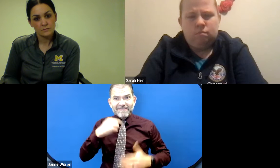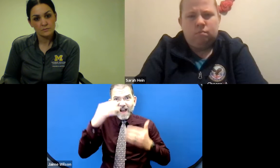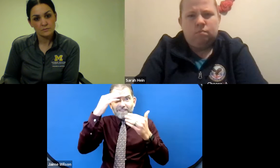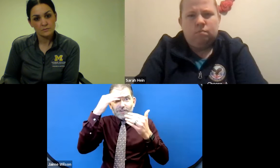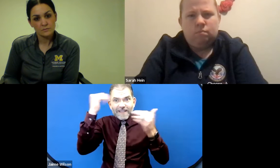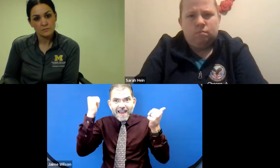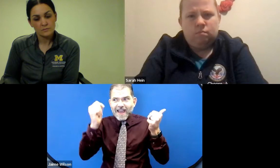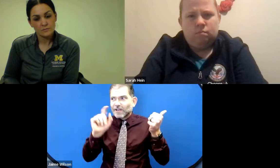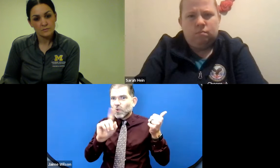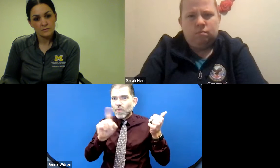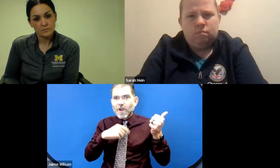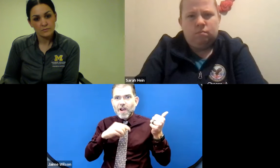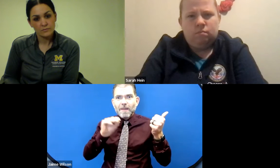ASL Interpreter: so those 4 areas of the brain